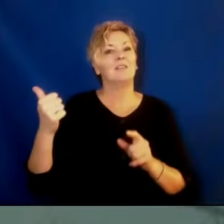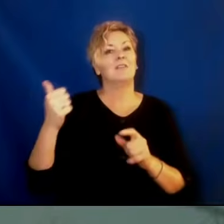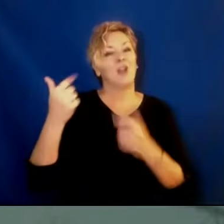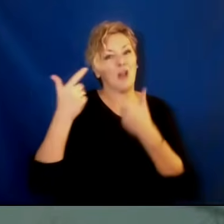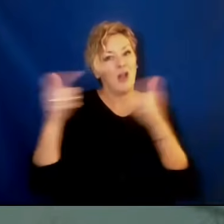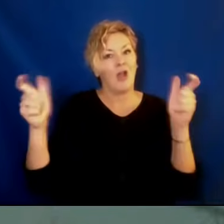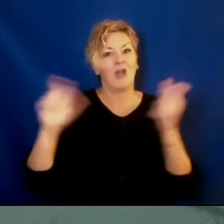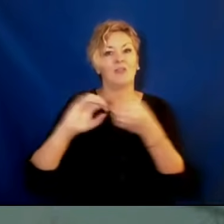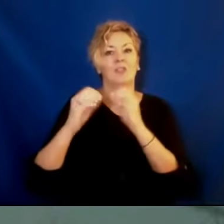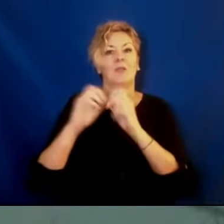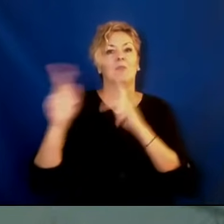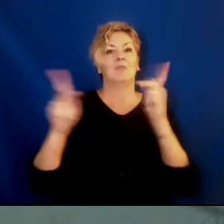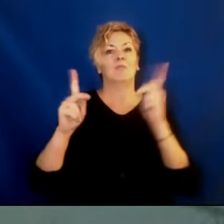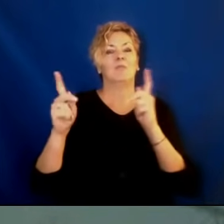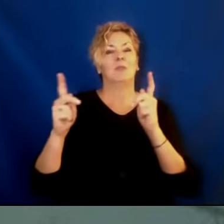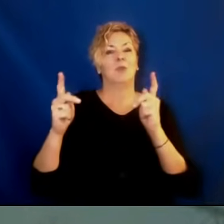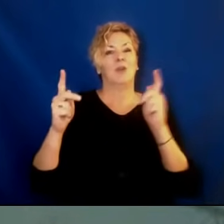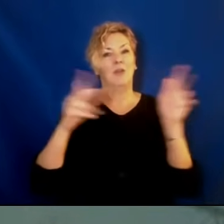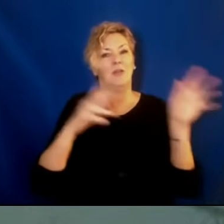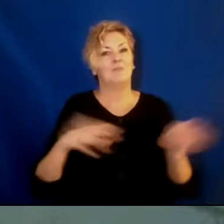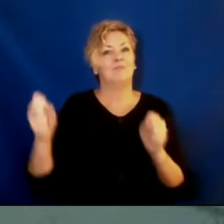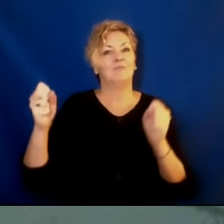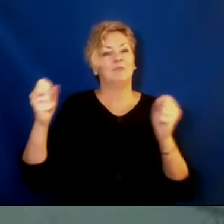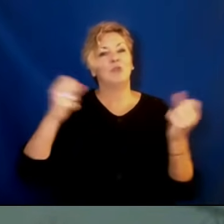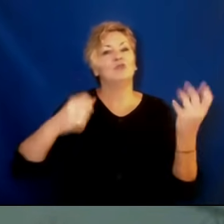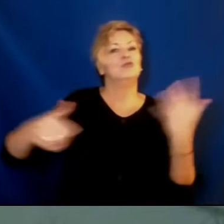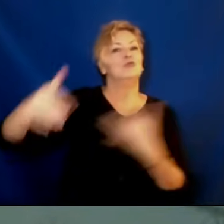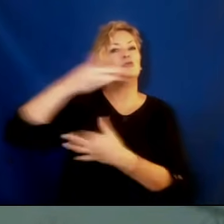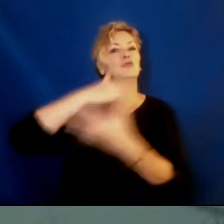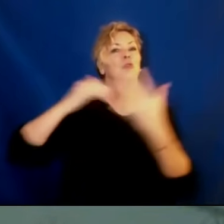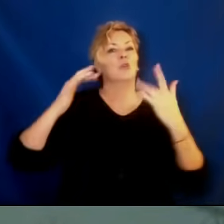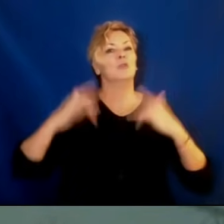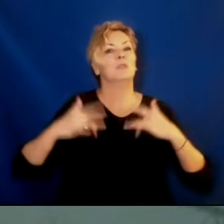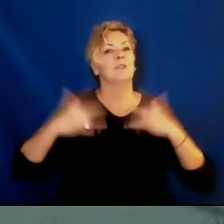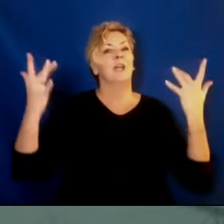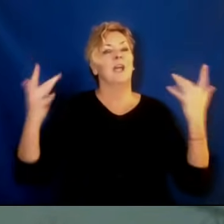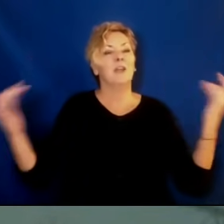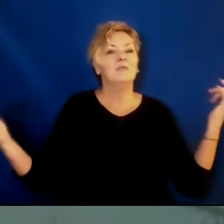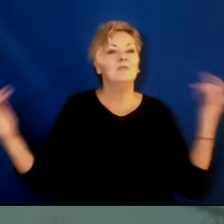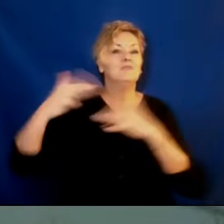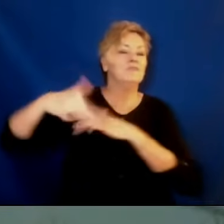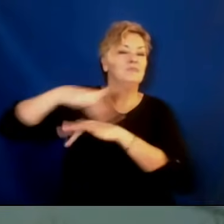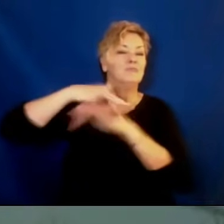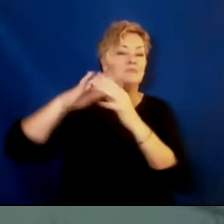doing the contact tracing is what we often associate outbreak with the workplace against the transmission often